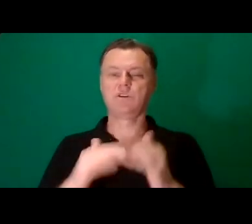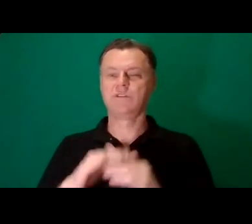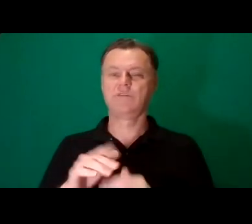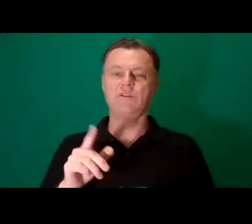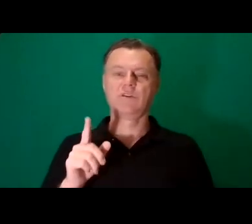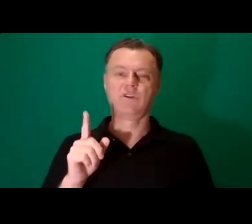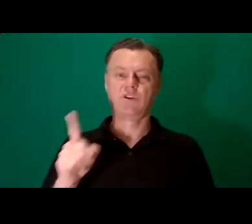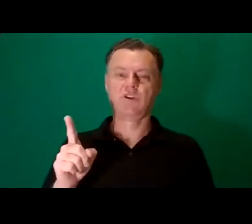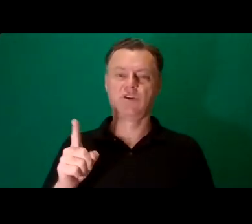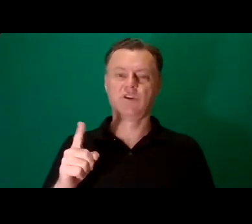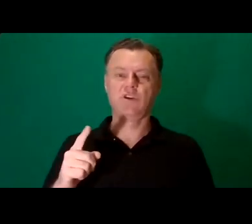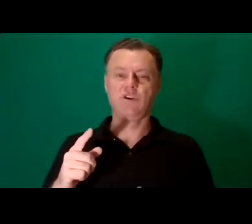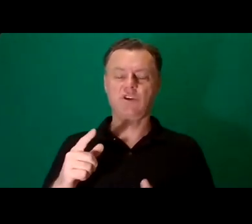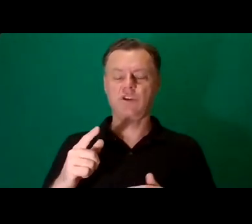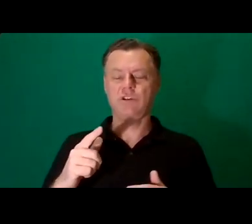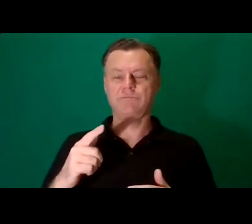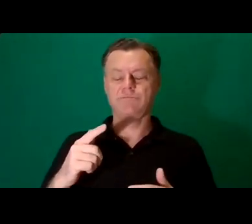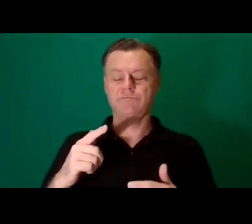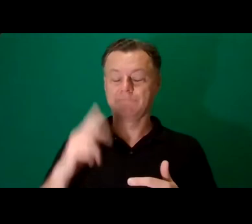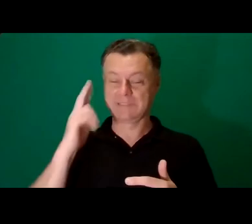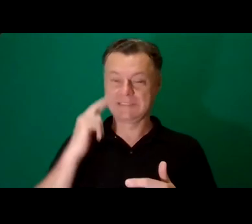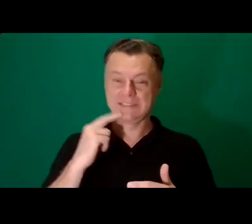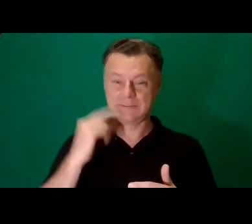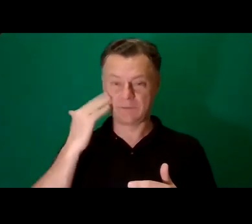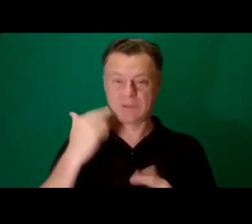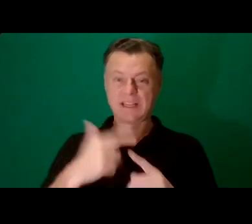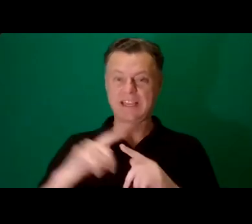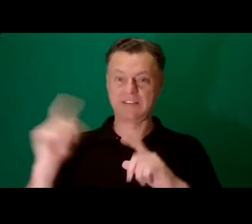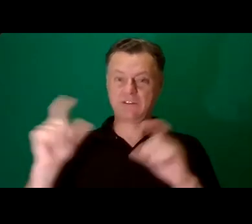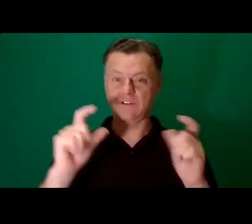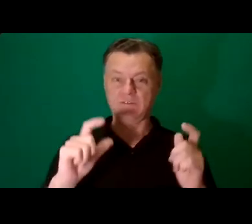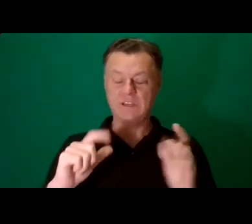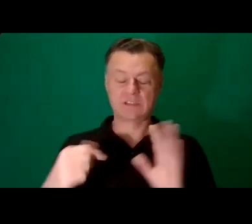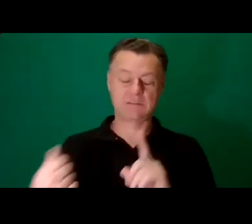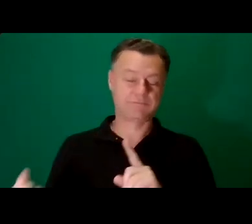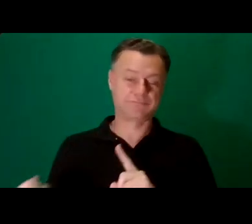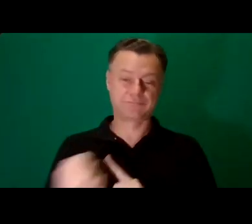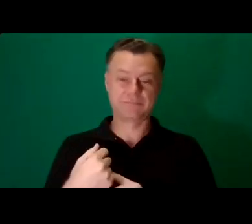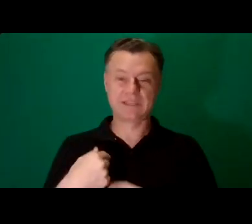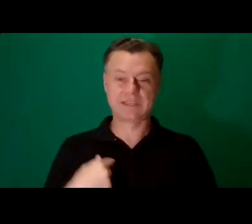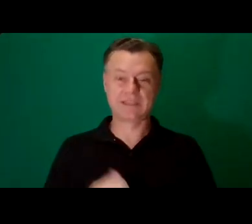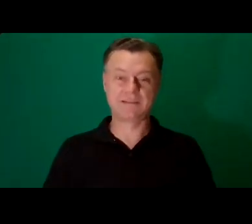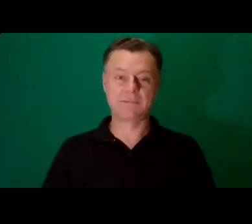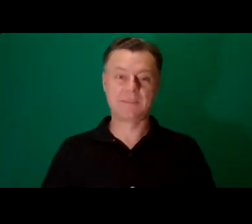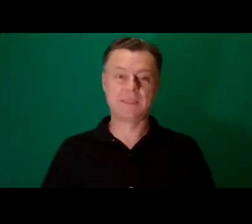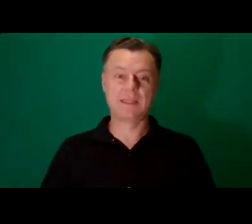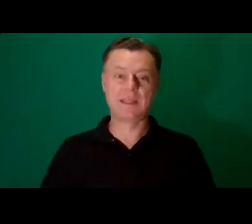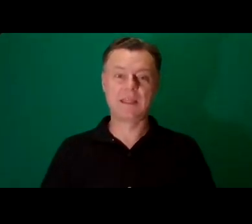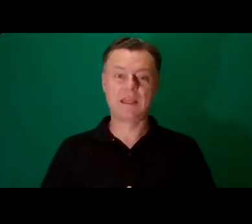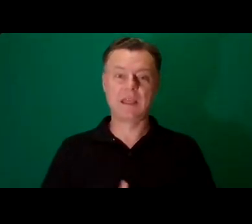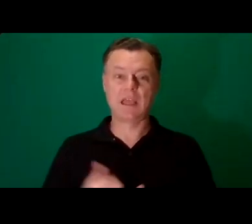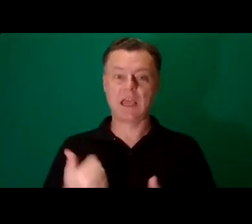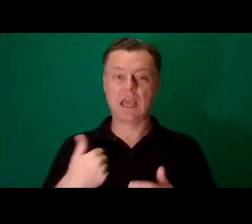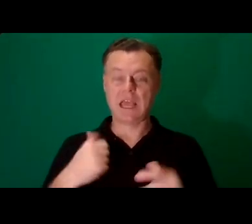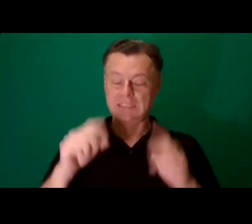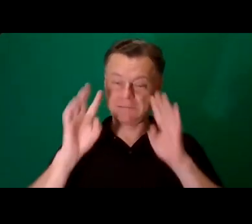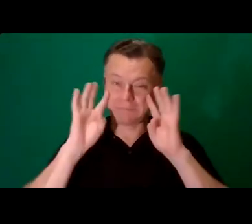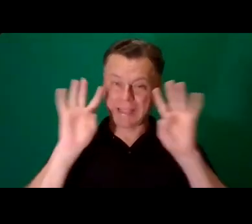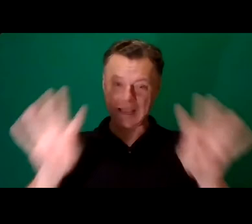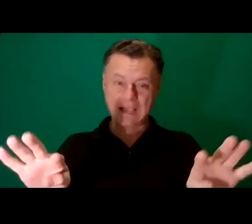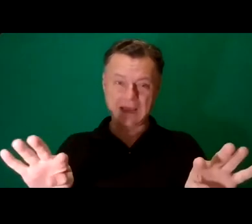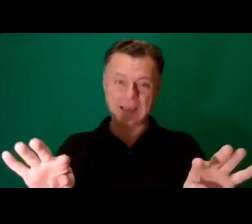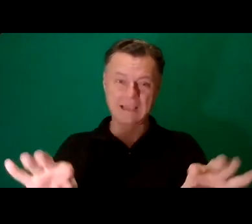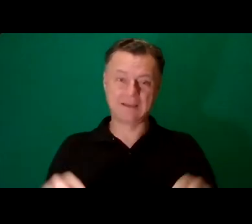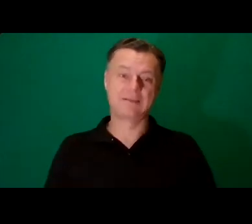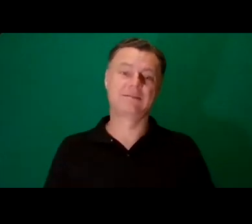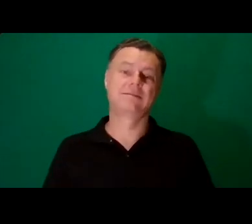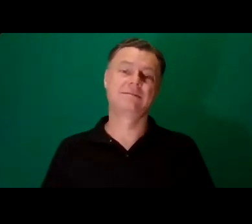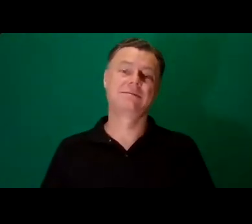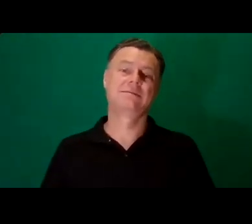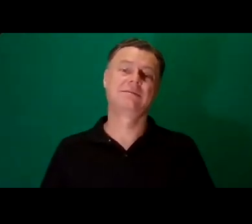with deafness - being deaf and also a photographer, and I basically just broke out in tears.